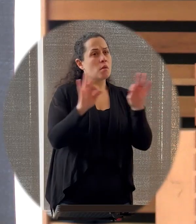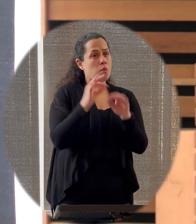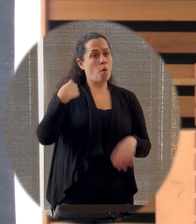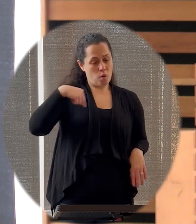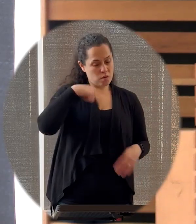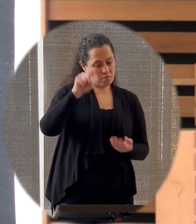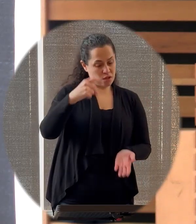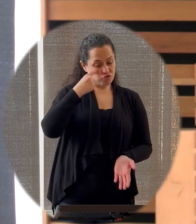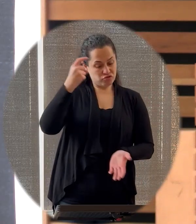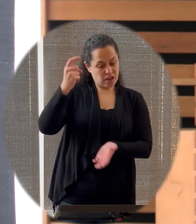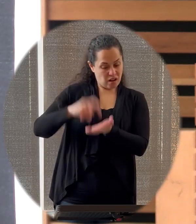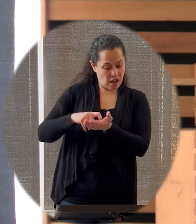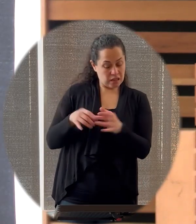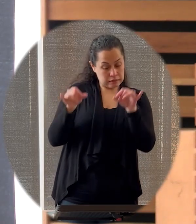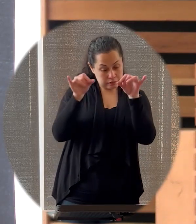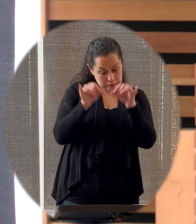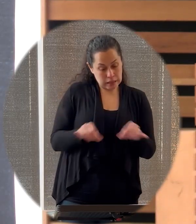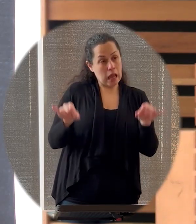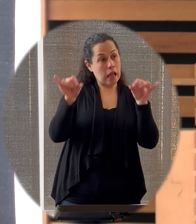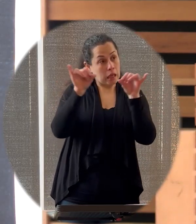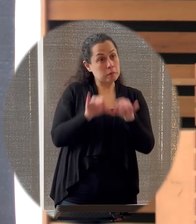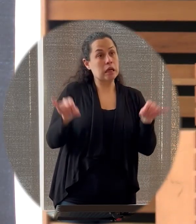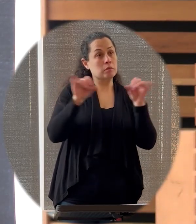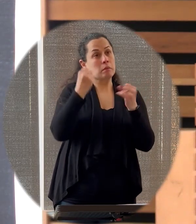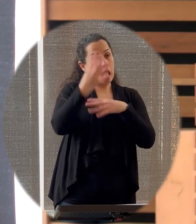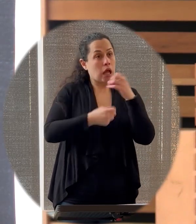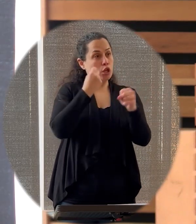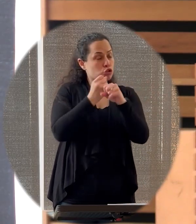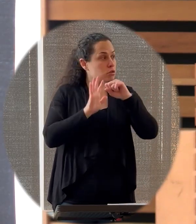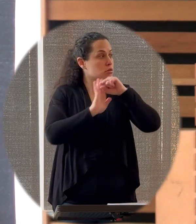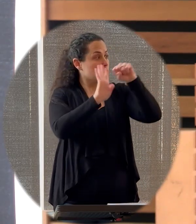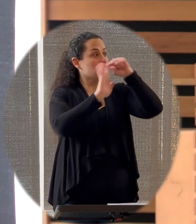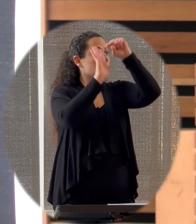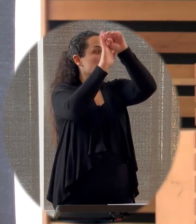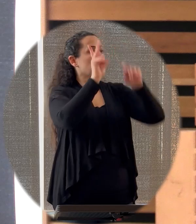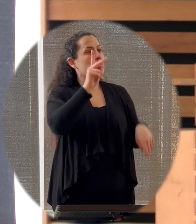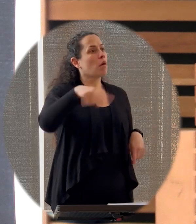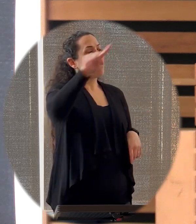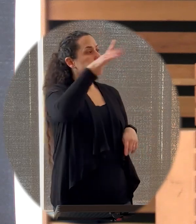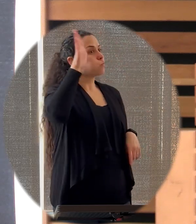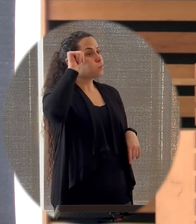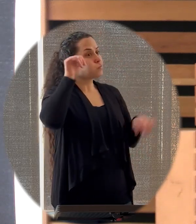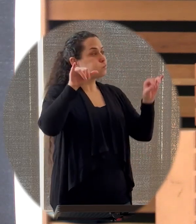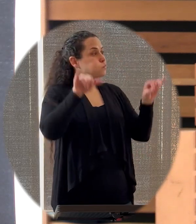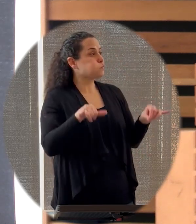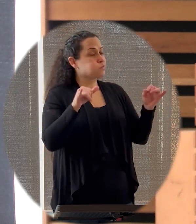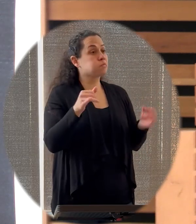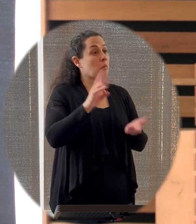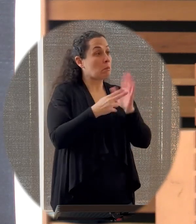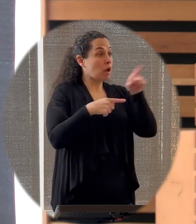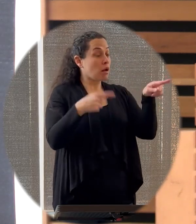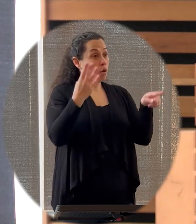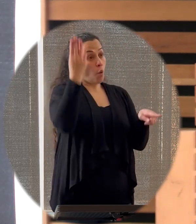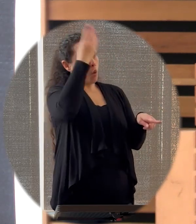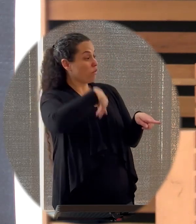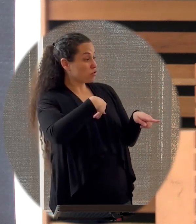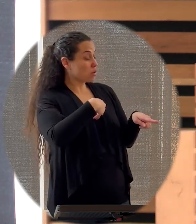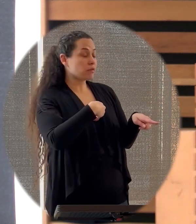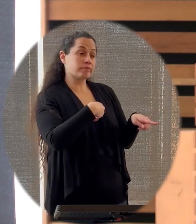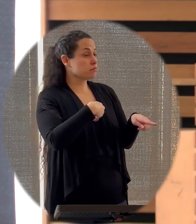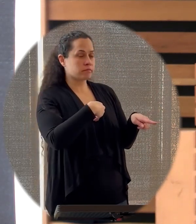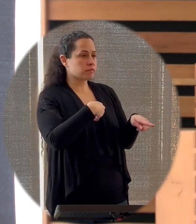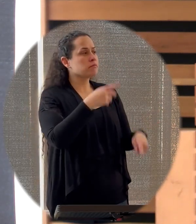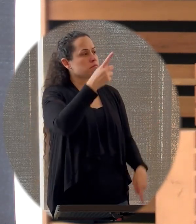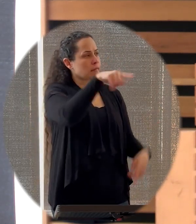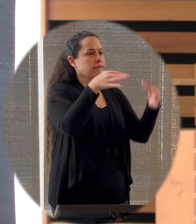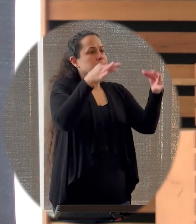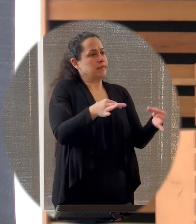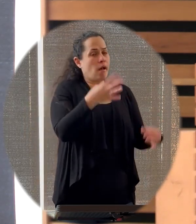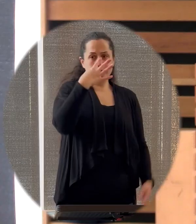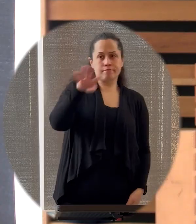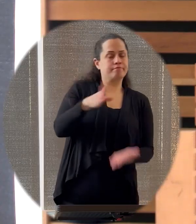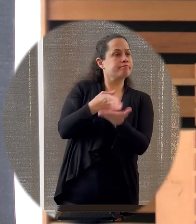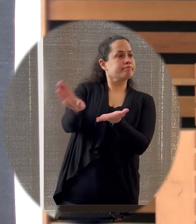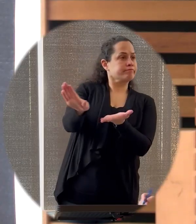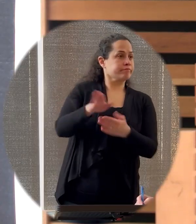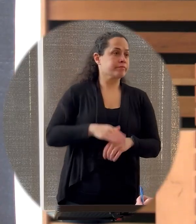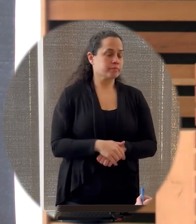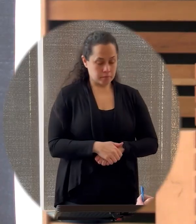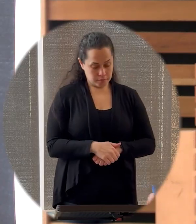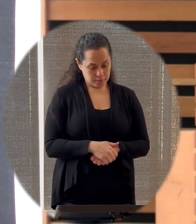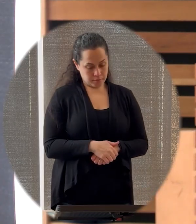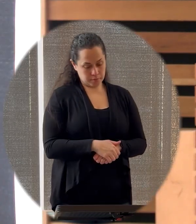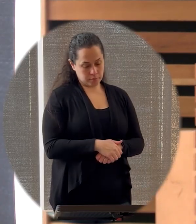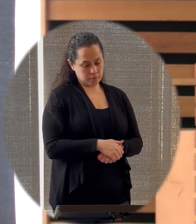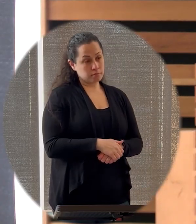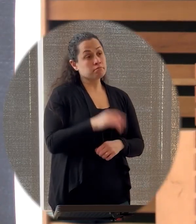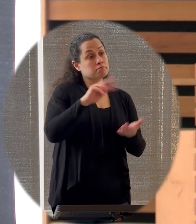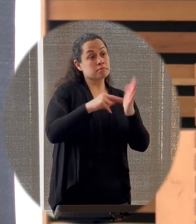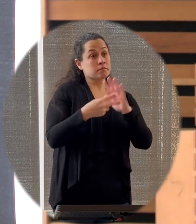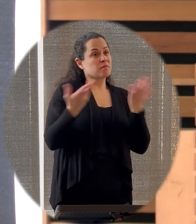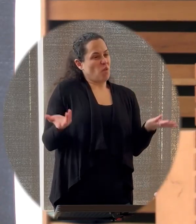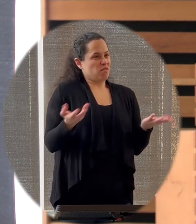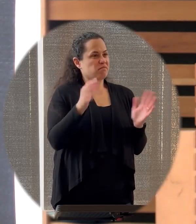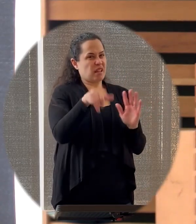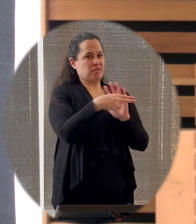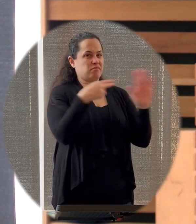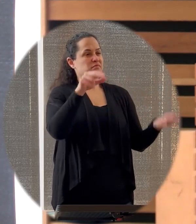same omission recurs after year, it is no longer an oversight. It is a decision. This is ableism,